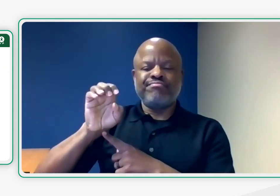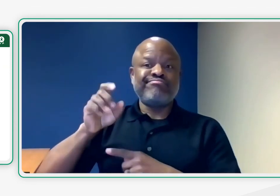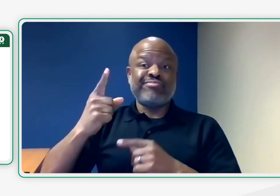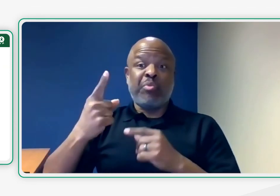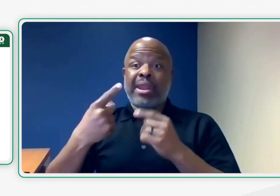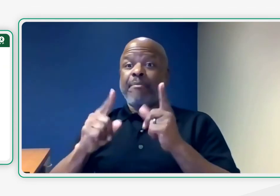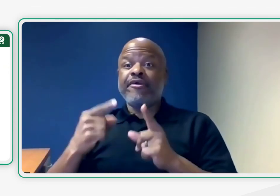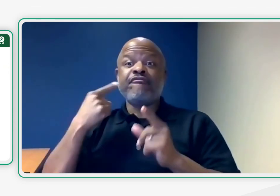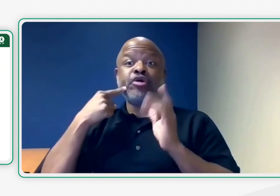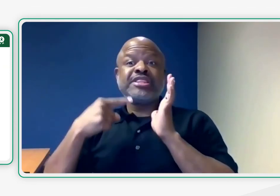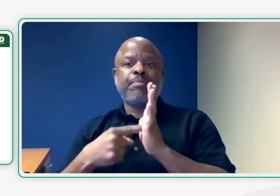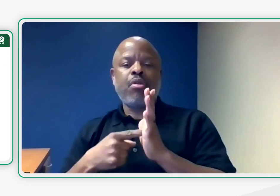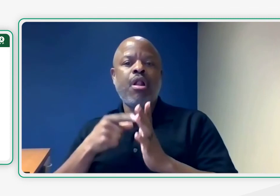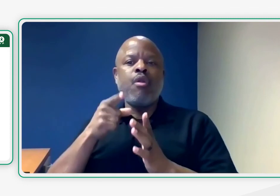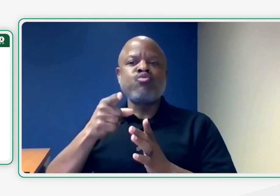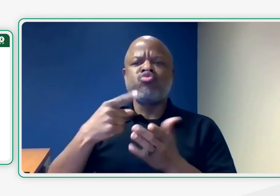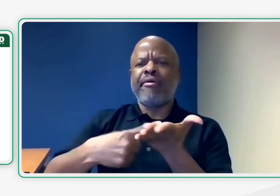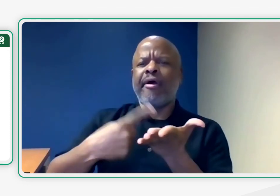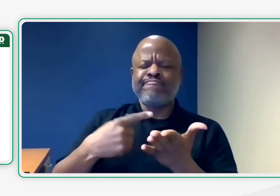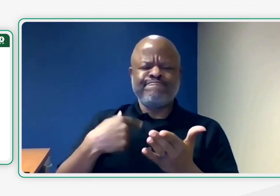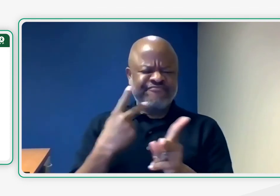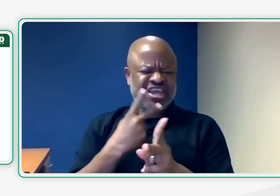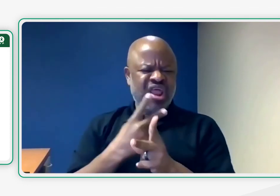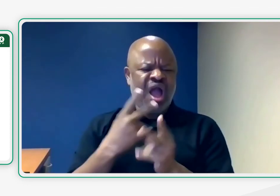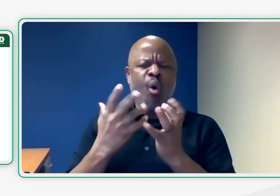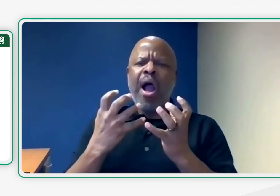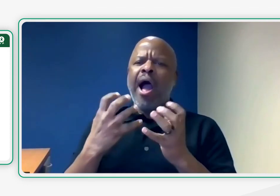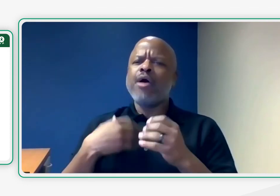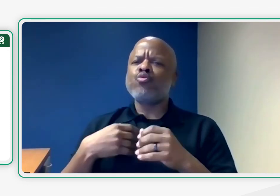So, between, I'm going with this idea of cognitive dissonance. Here's an example of it.